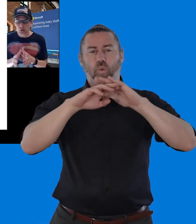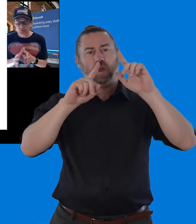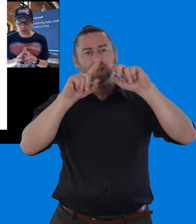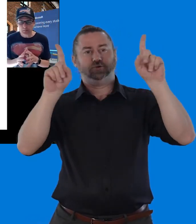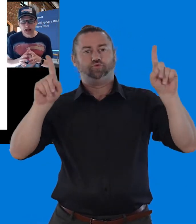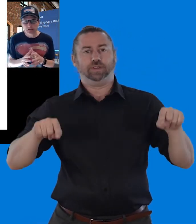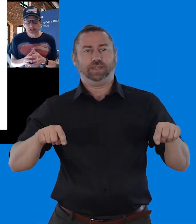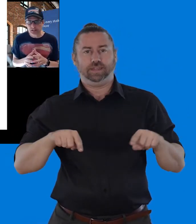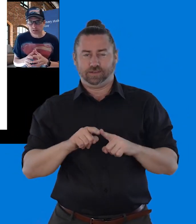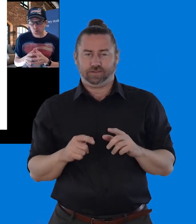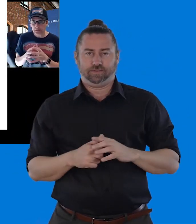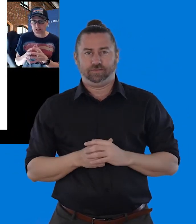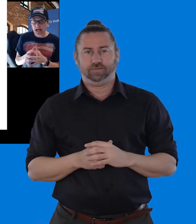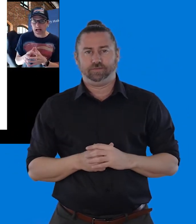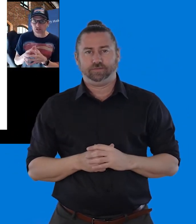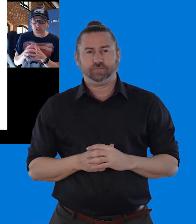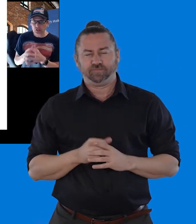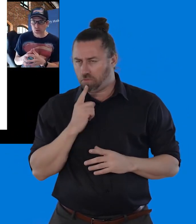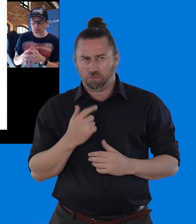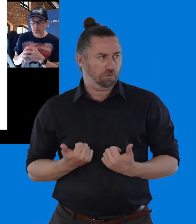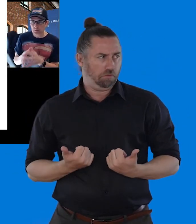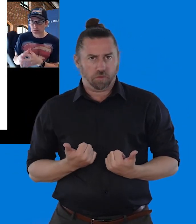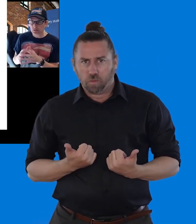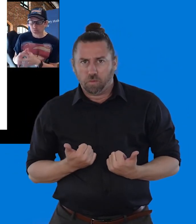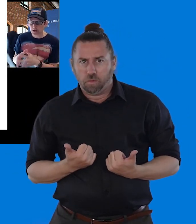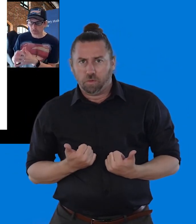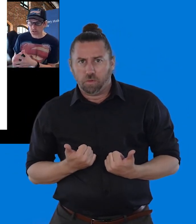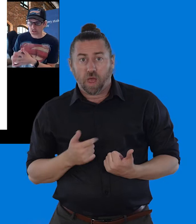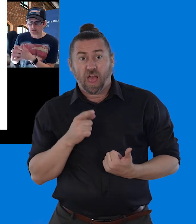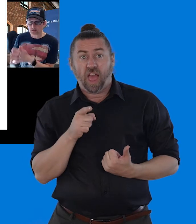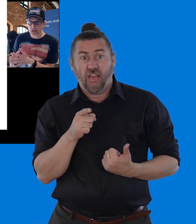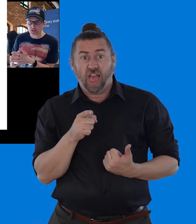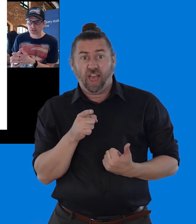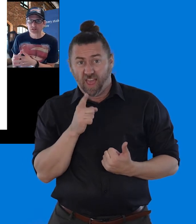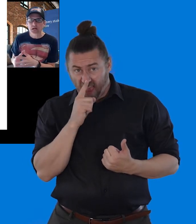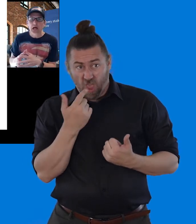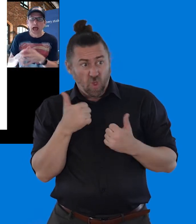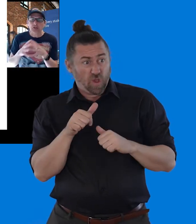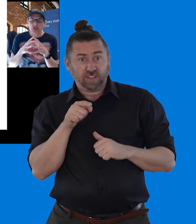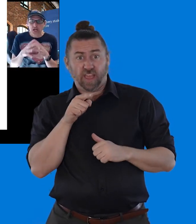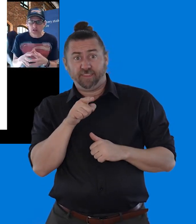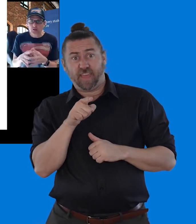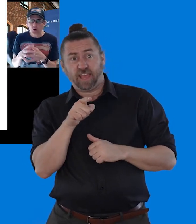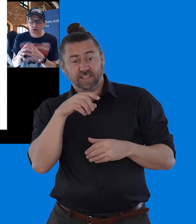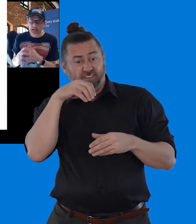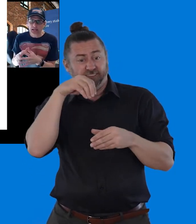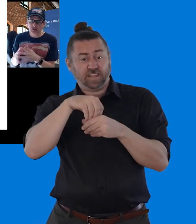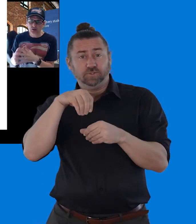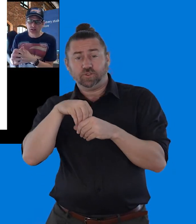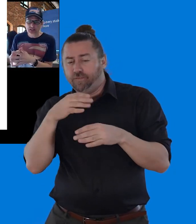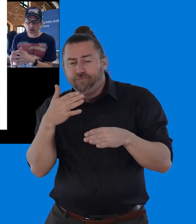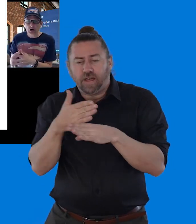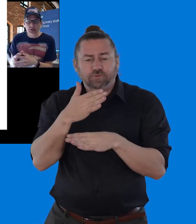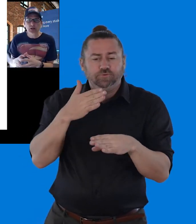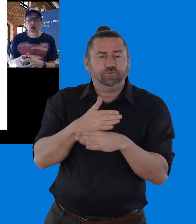Now, the cool thing about this is we can start to use the Immersive Reader features and functions and change what we need to in this document